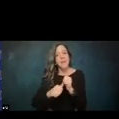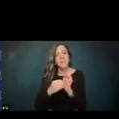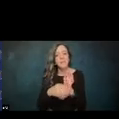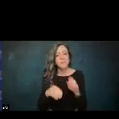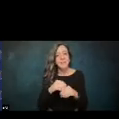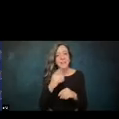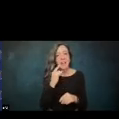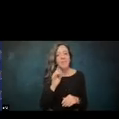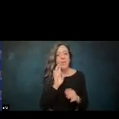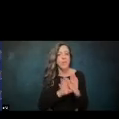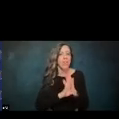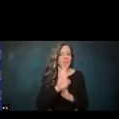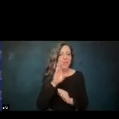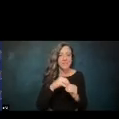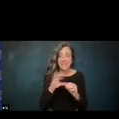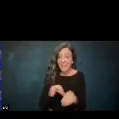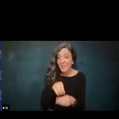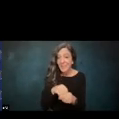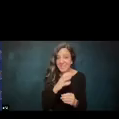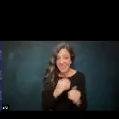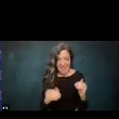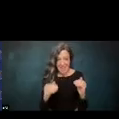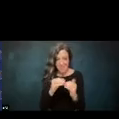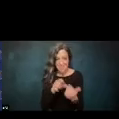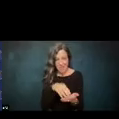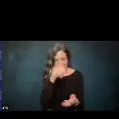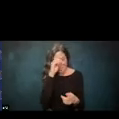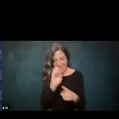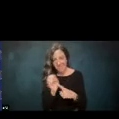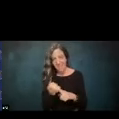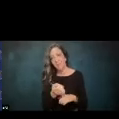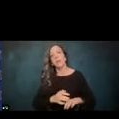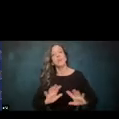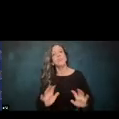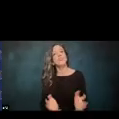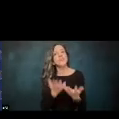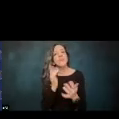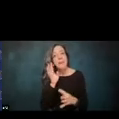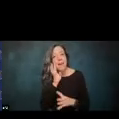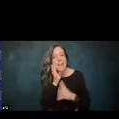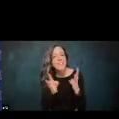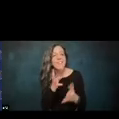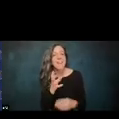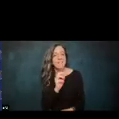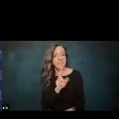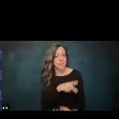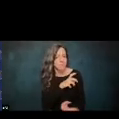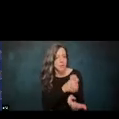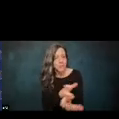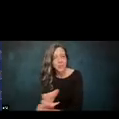inclusive and equitable learning environment driven by innovative and personalized support